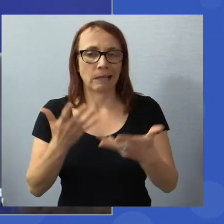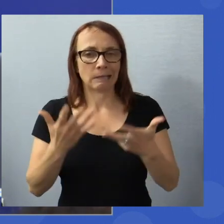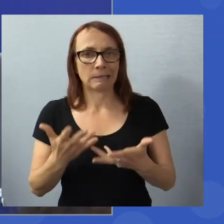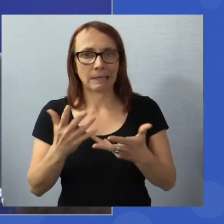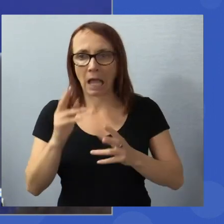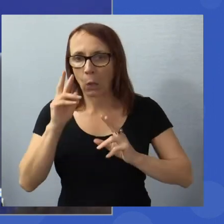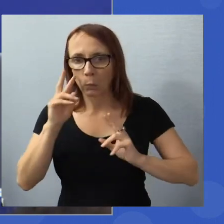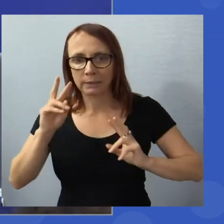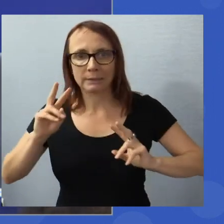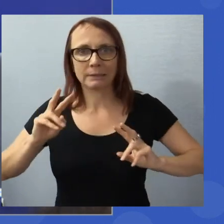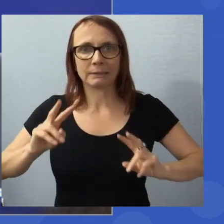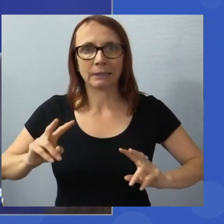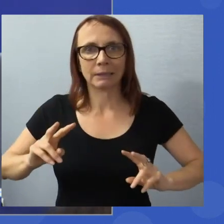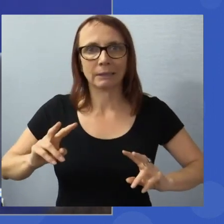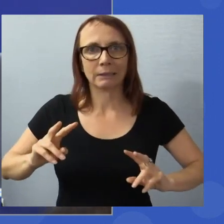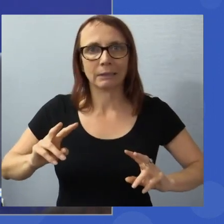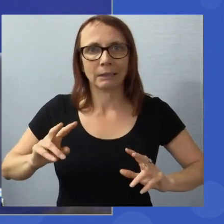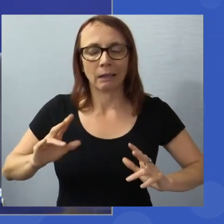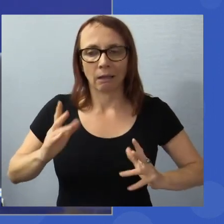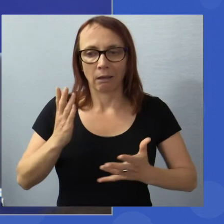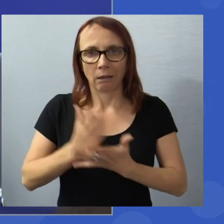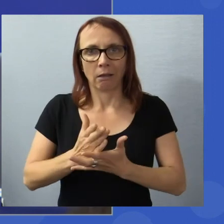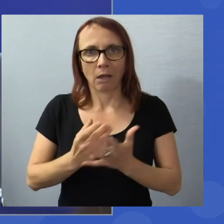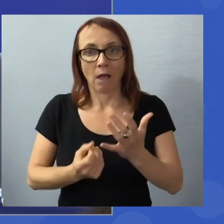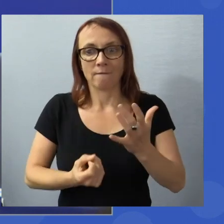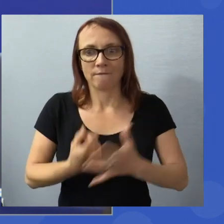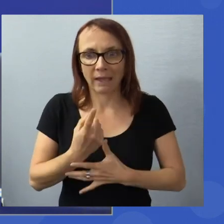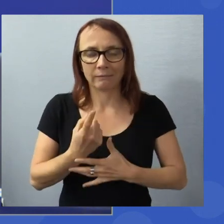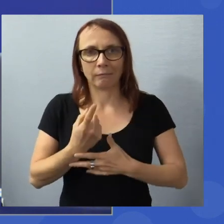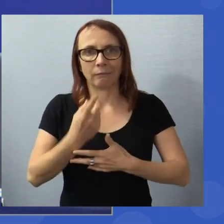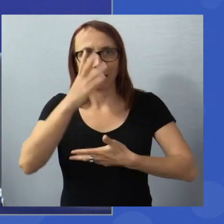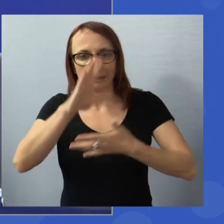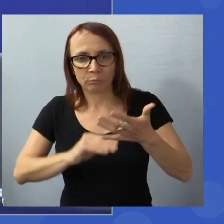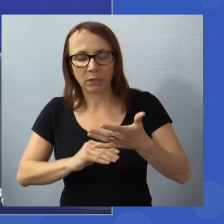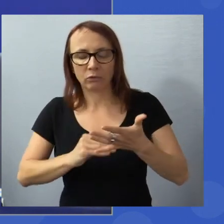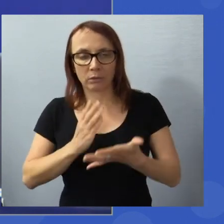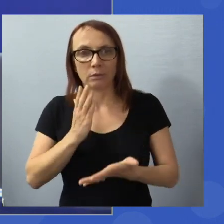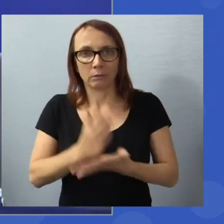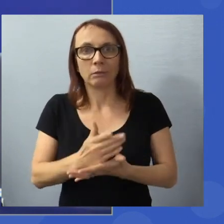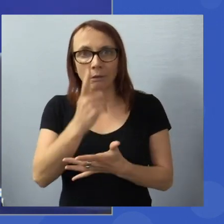clearly that this event this experience and can fulfill the ambition that your